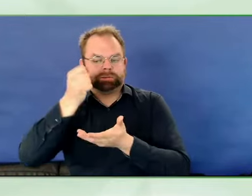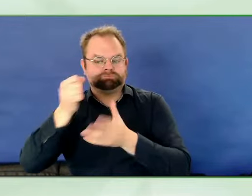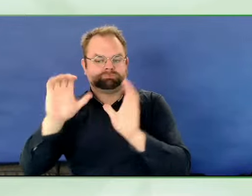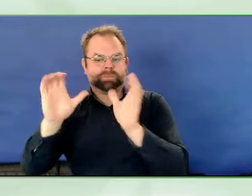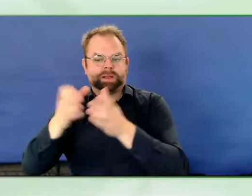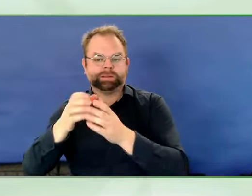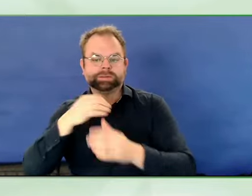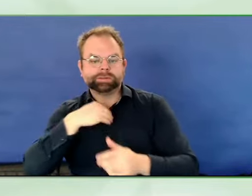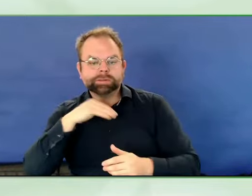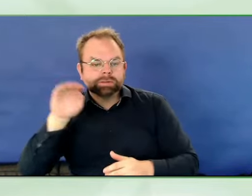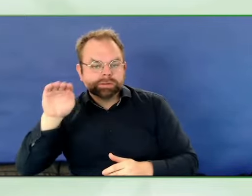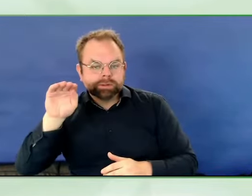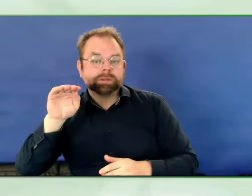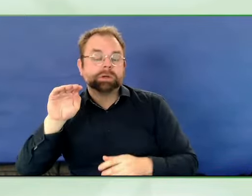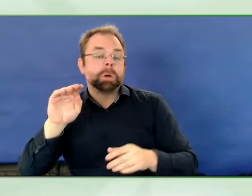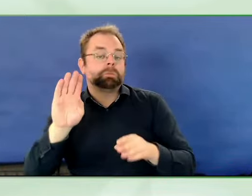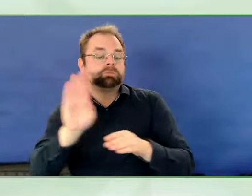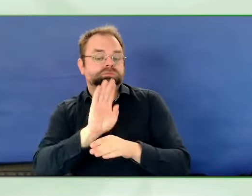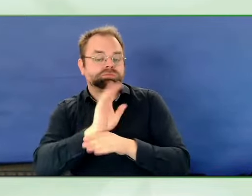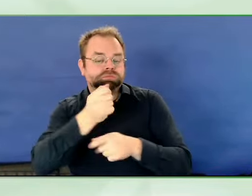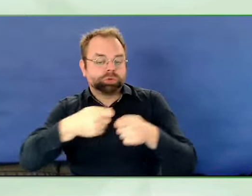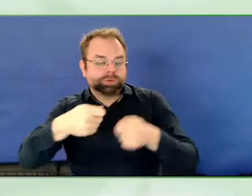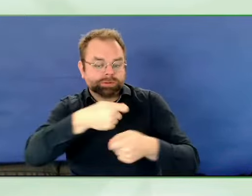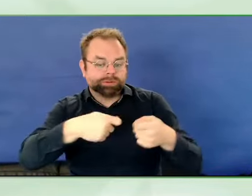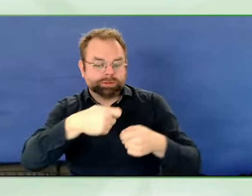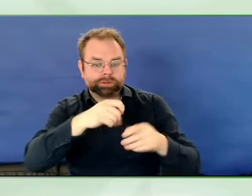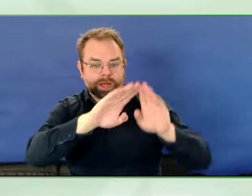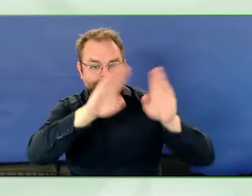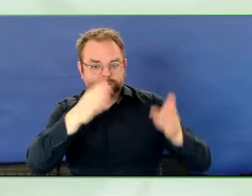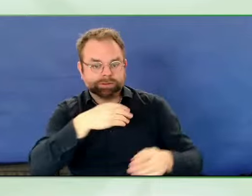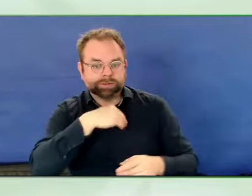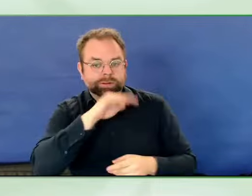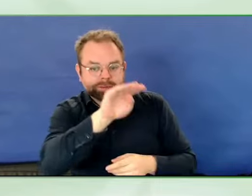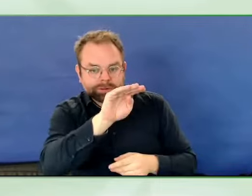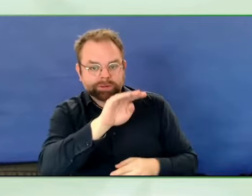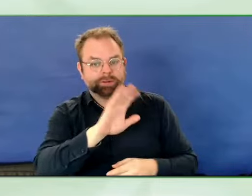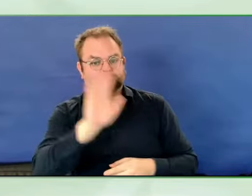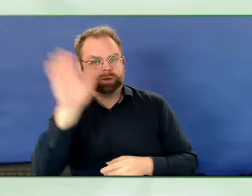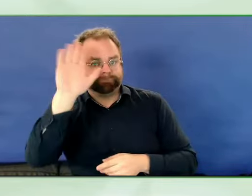they want to build make the topic of accessibility atopic.